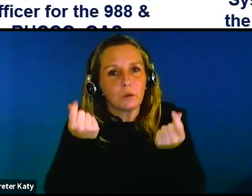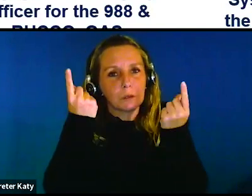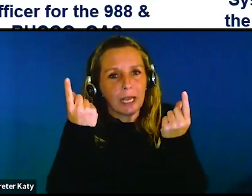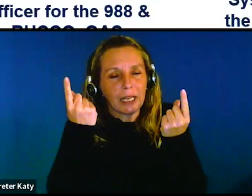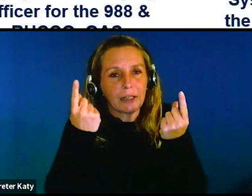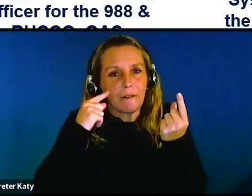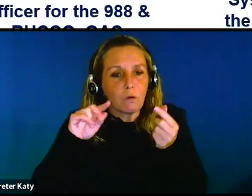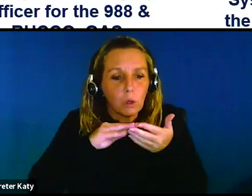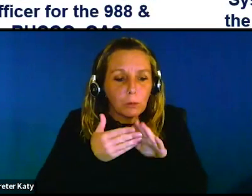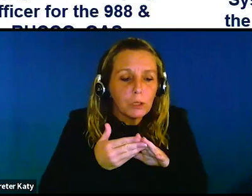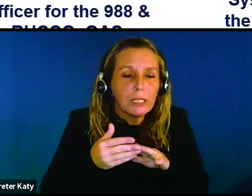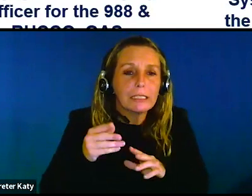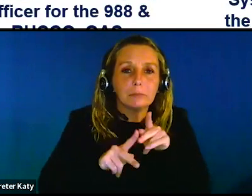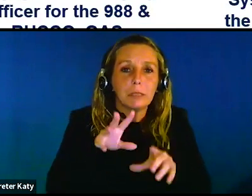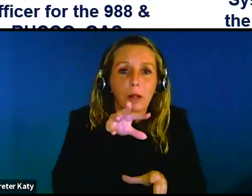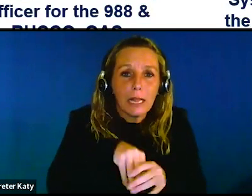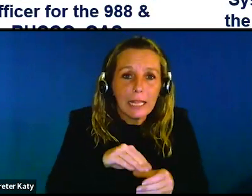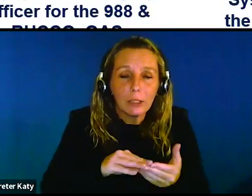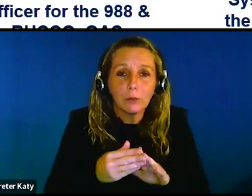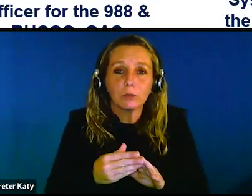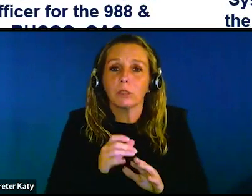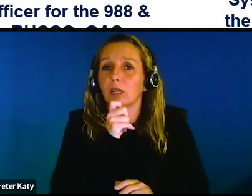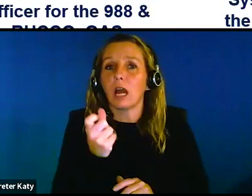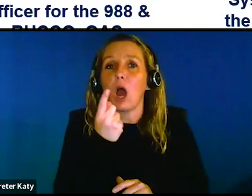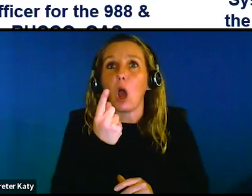And members of the community are not always involved in the decision